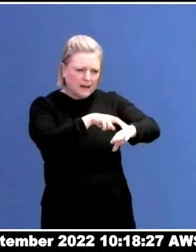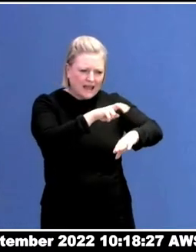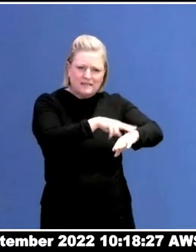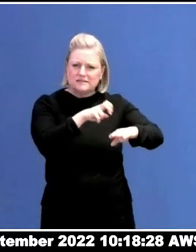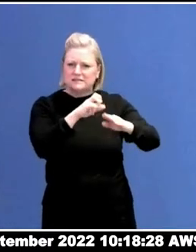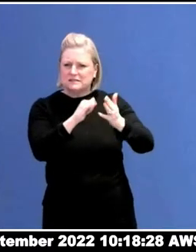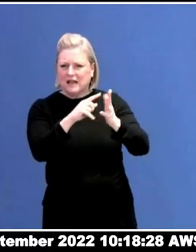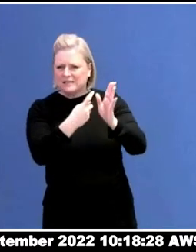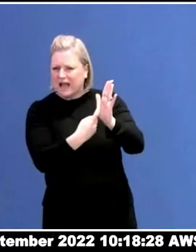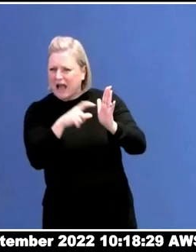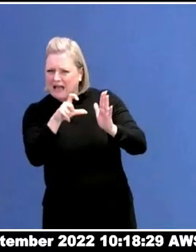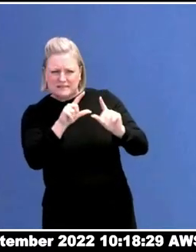arrived at the centre? TERRY: Yes.